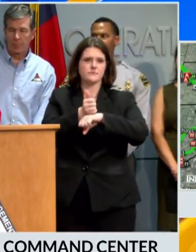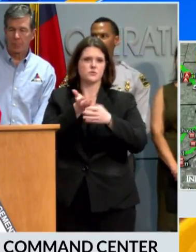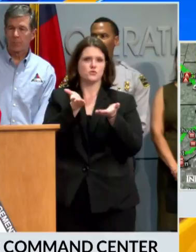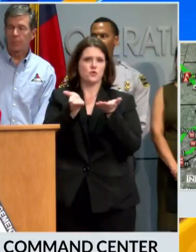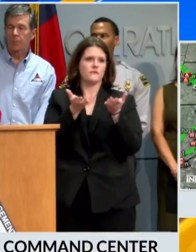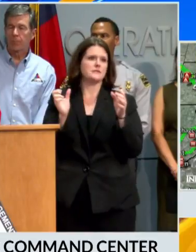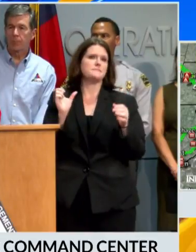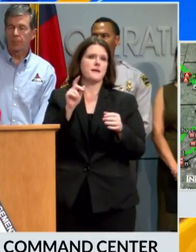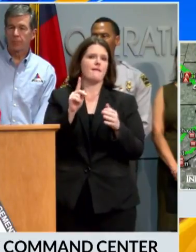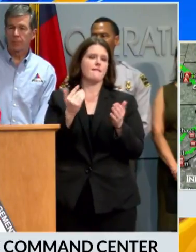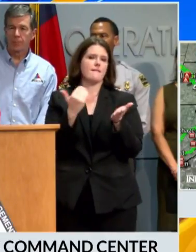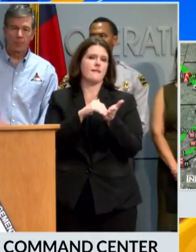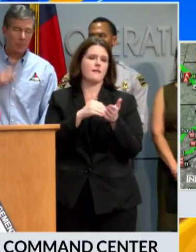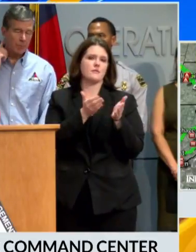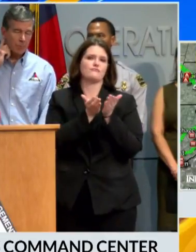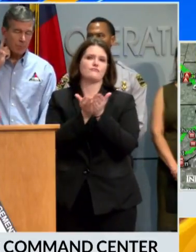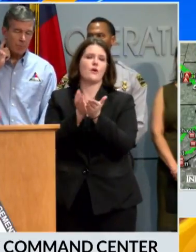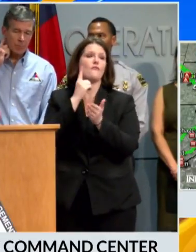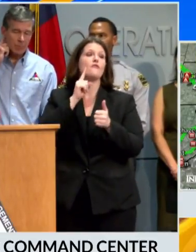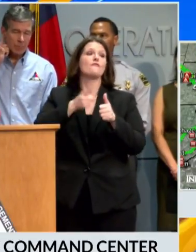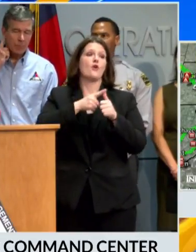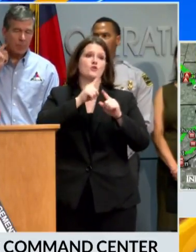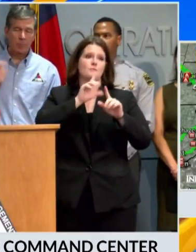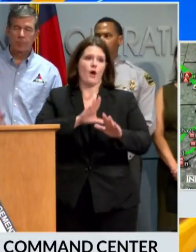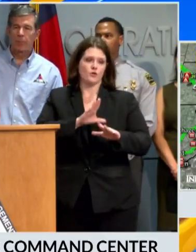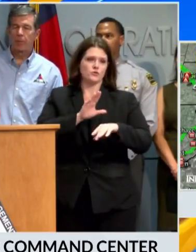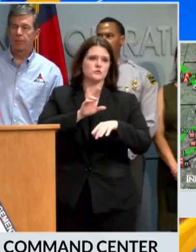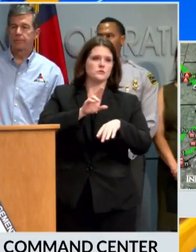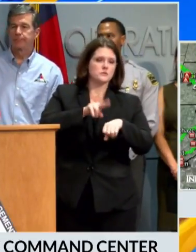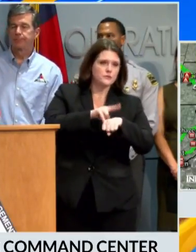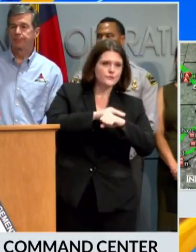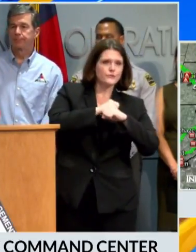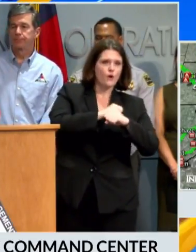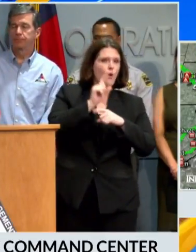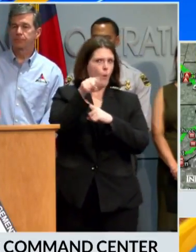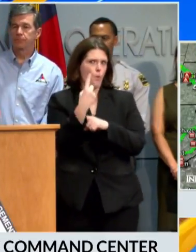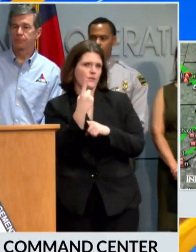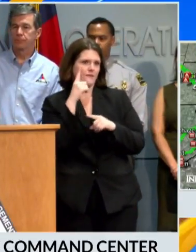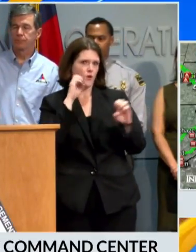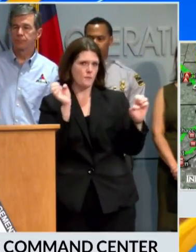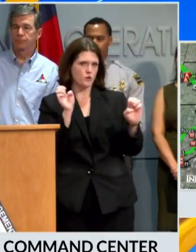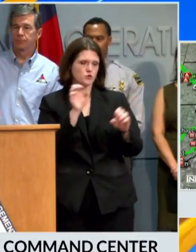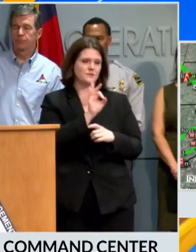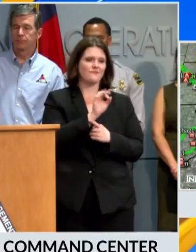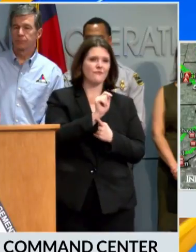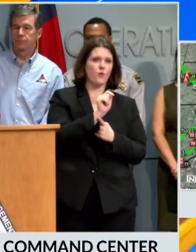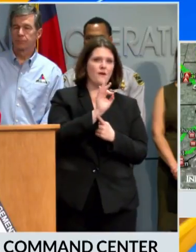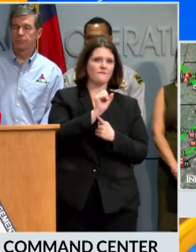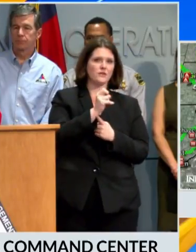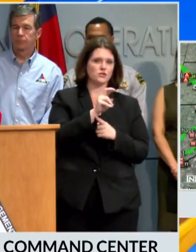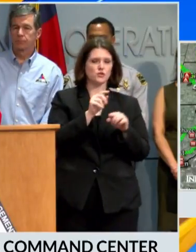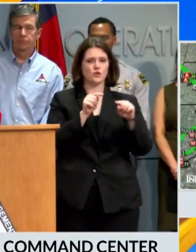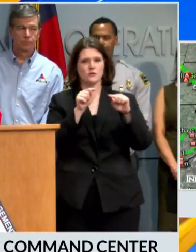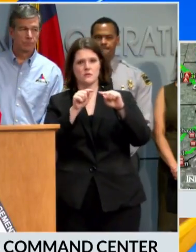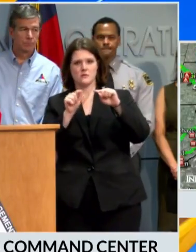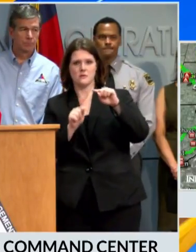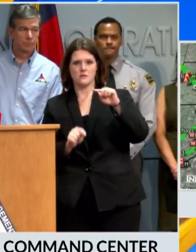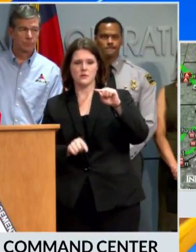WE ARE PLANNING ON OUR FAIRIES ARE GOING BACK TO REESTABLISH BETWEEN SERVICE FOR FIRST